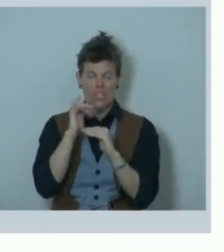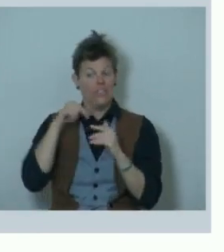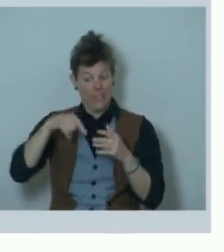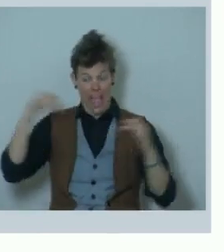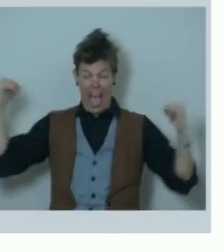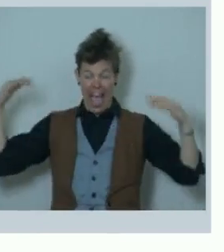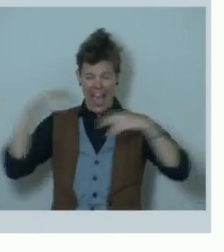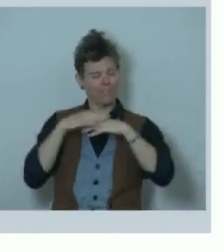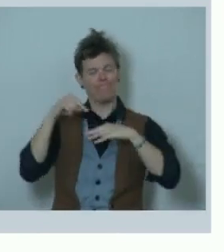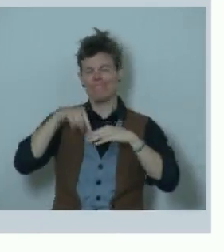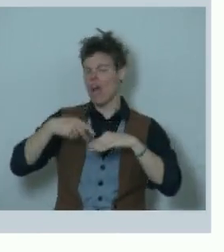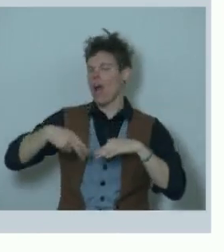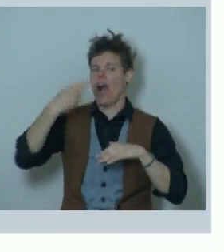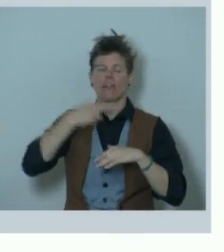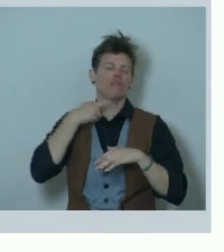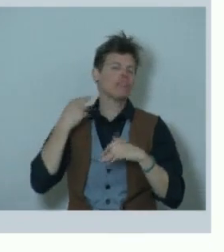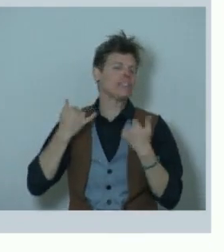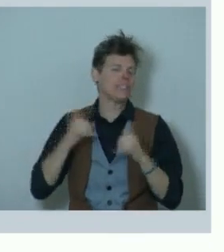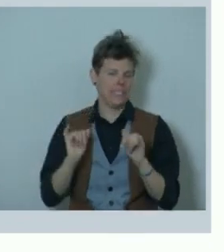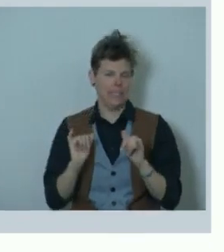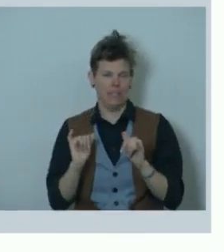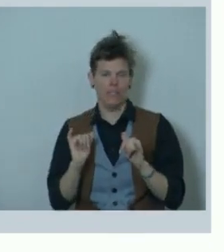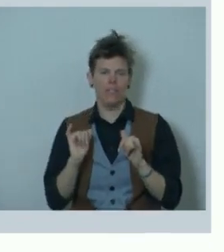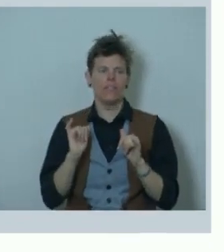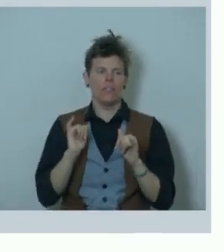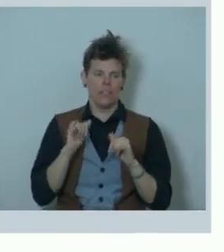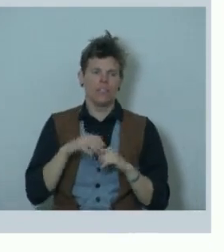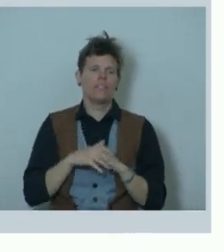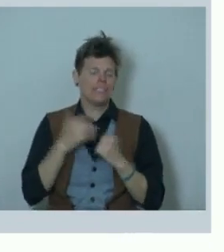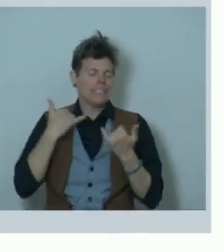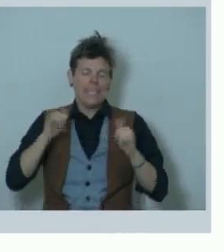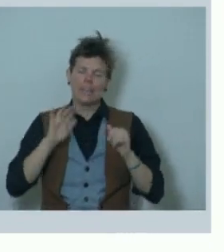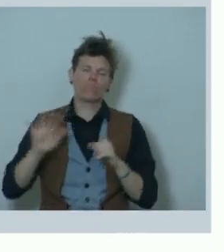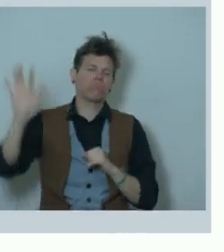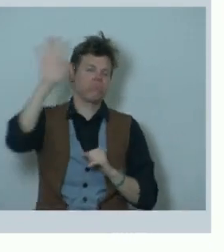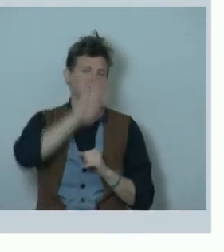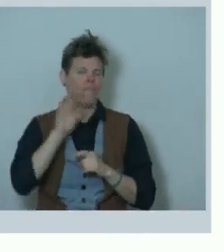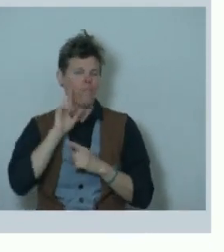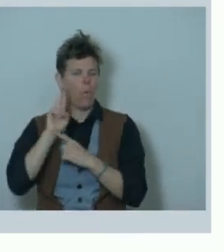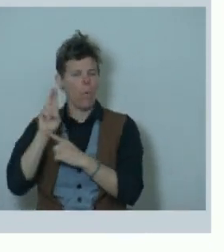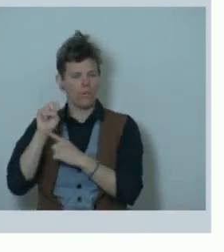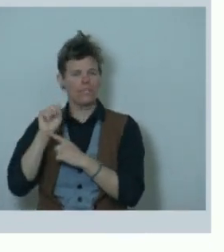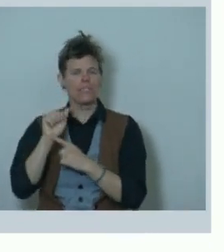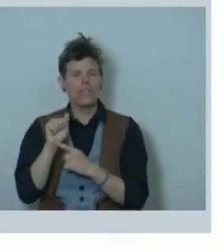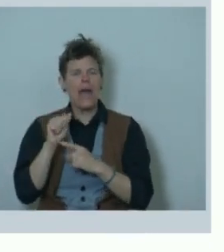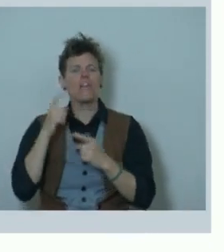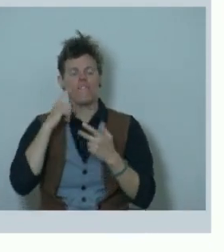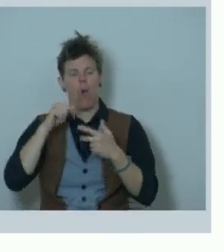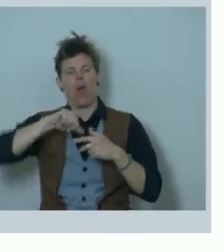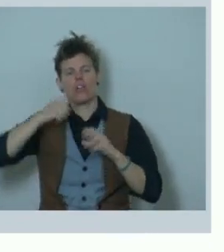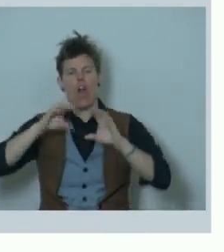THESE ARE THE AREAS WITH THE GREATEST RISK. IT IS GOING TO BE AN ISSUE FOR THE WHOLE COUNTRY.